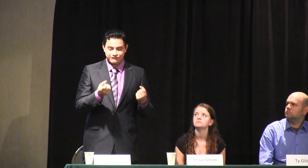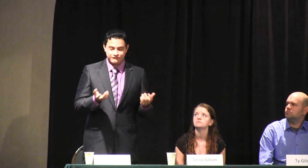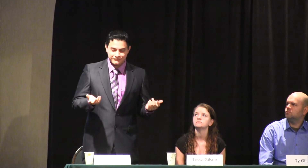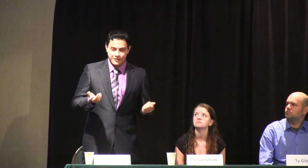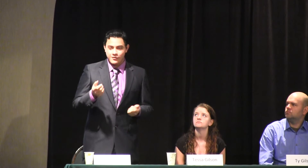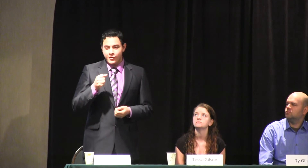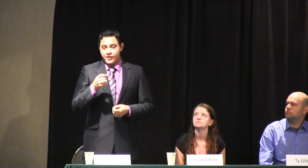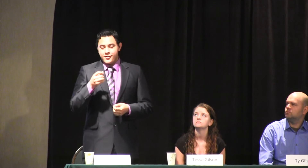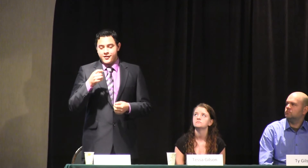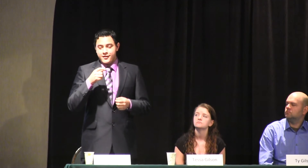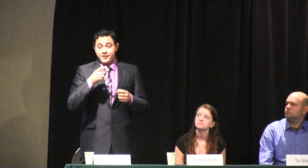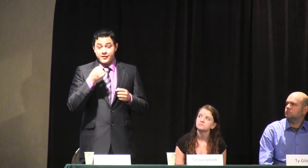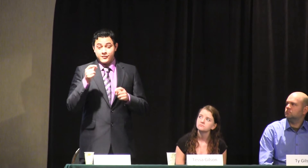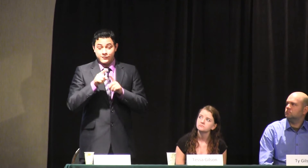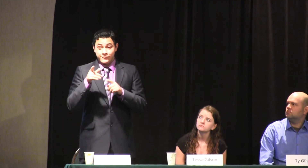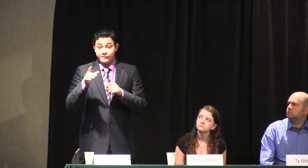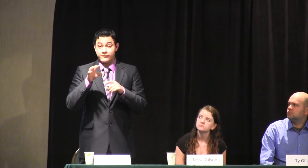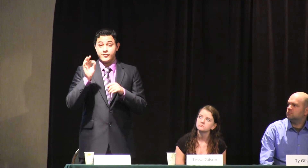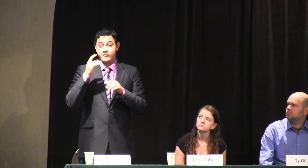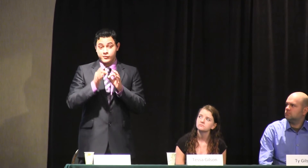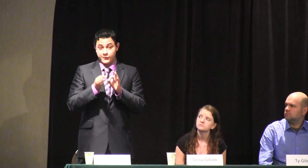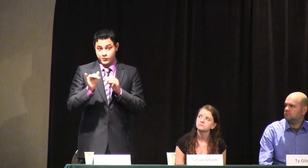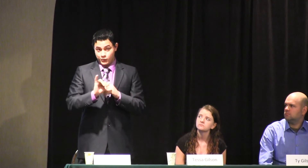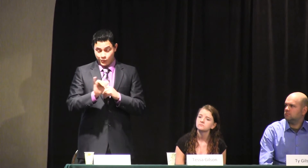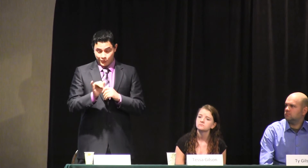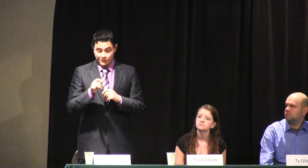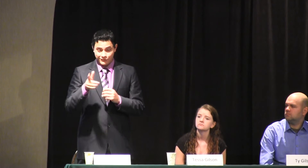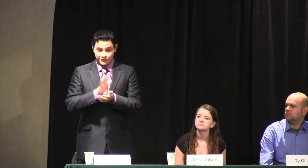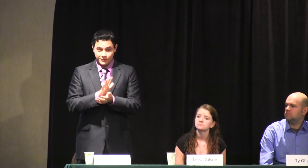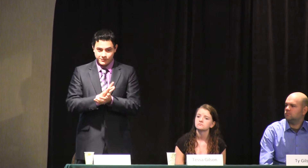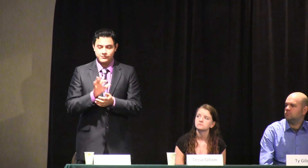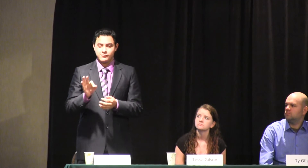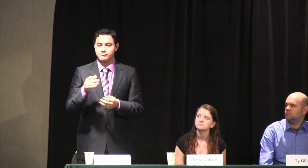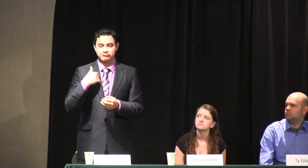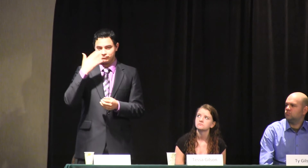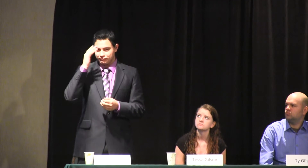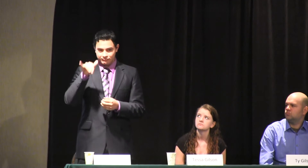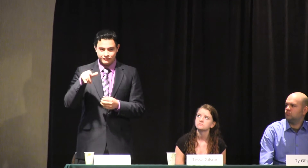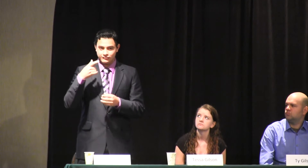and I didn't have to rely on the American Sign Language as much. But then as far as interpreters,